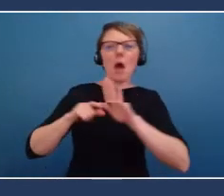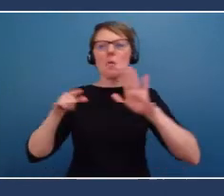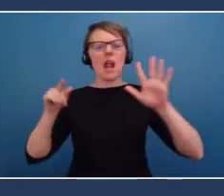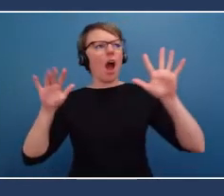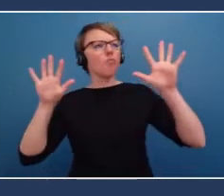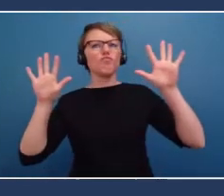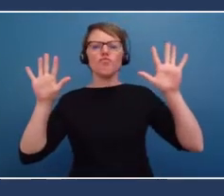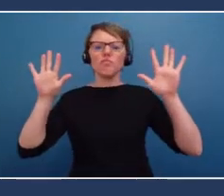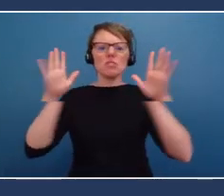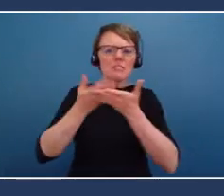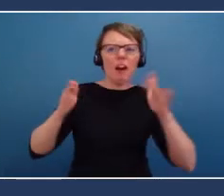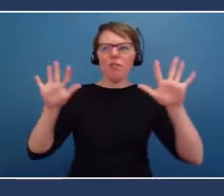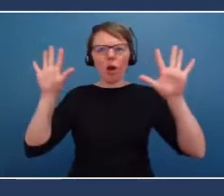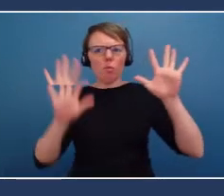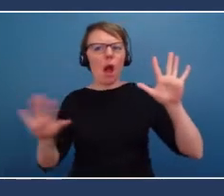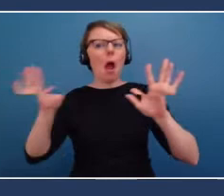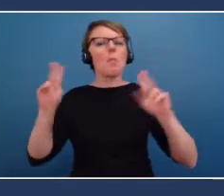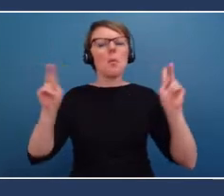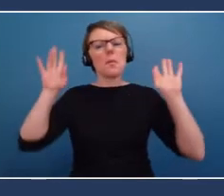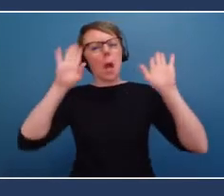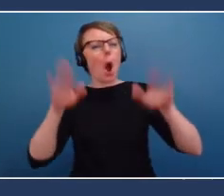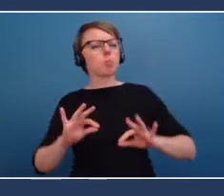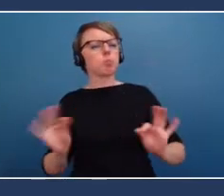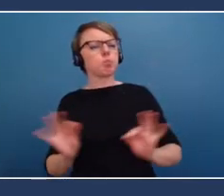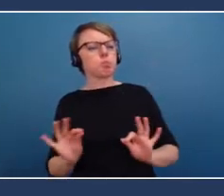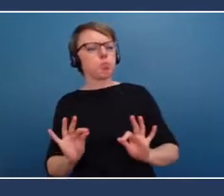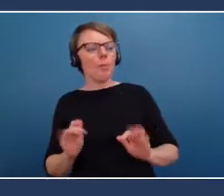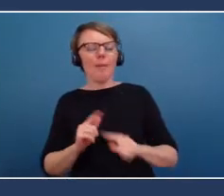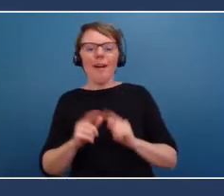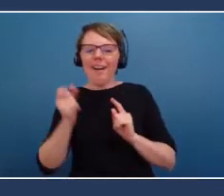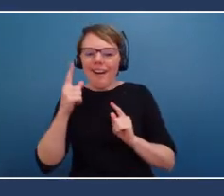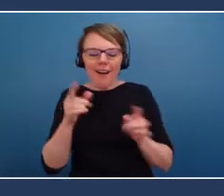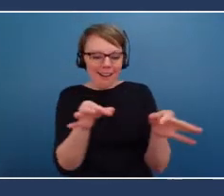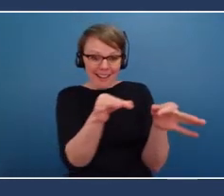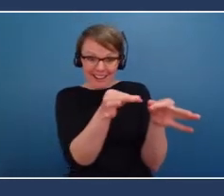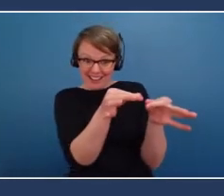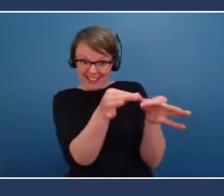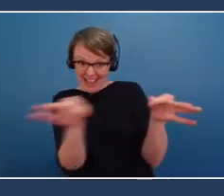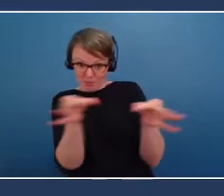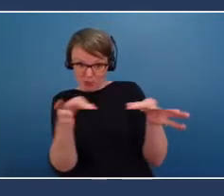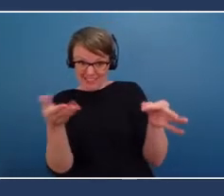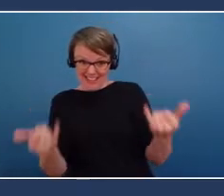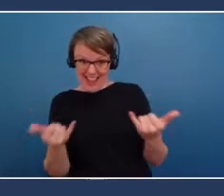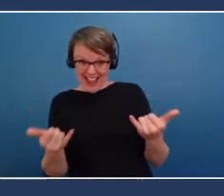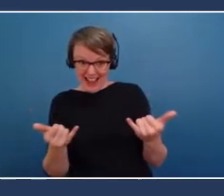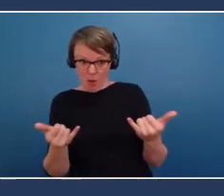The captions come on in Teams automatically for the user. So, not distracting to everybody else.